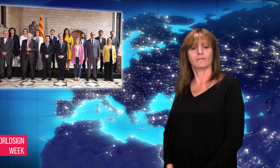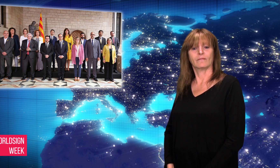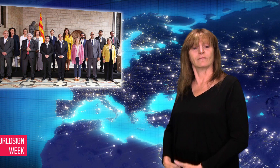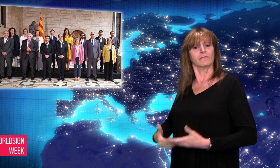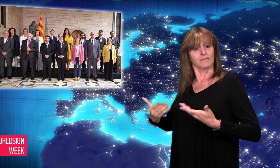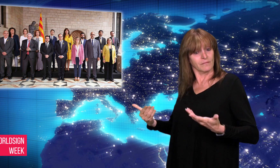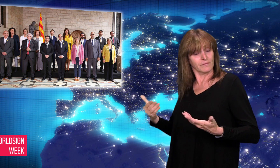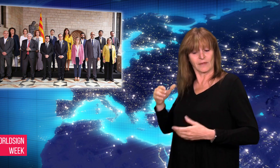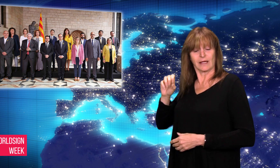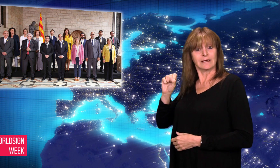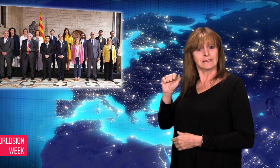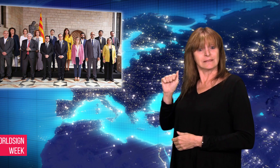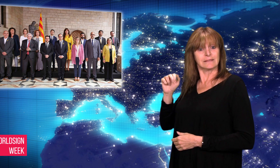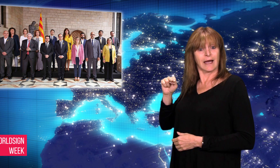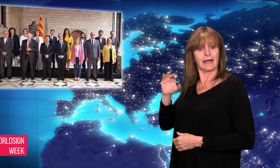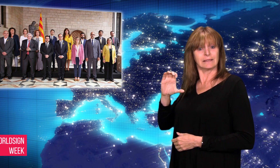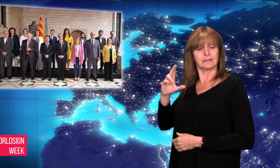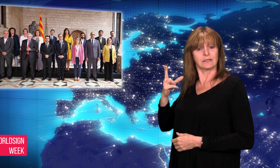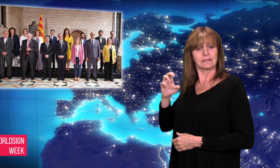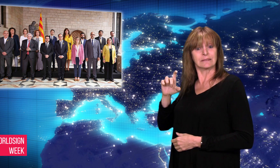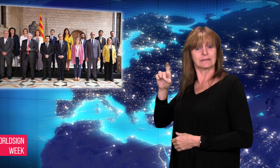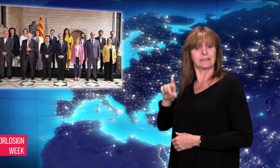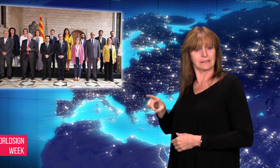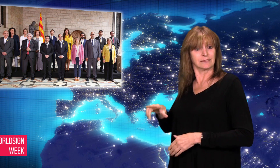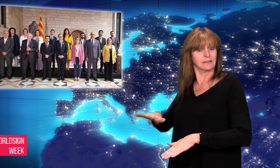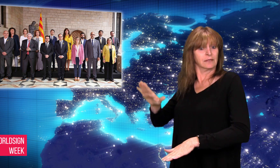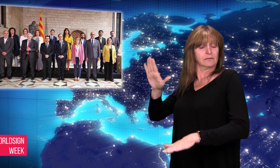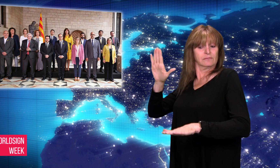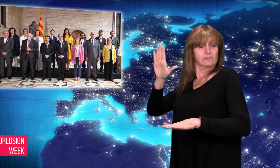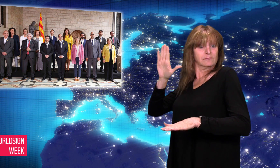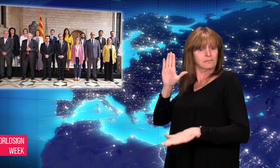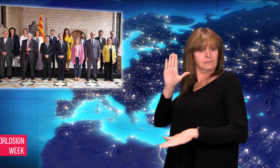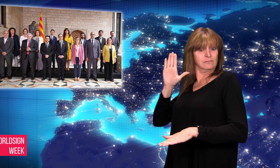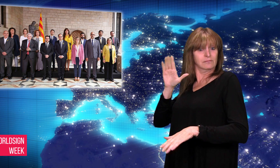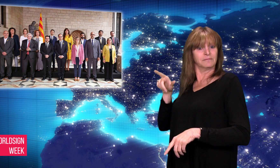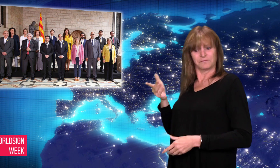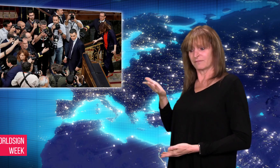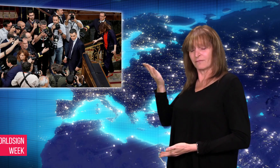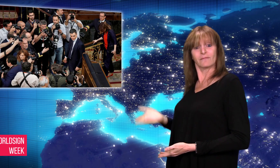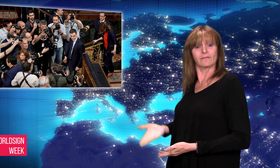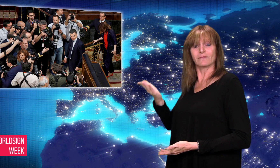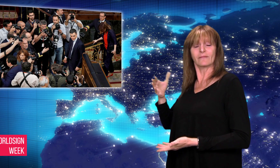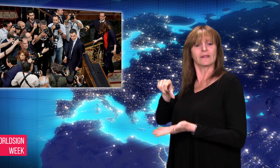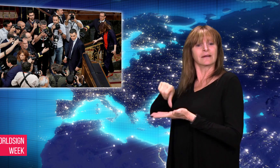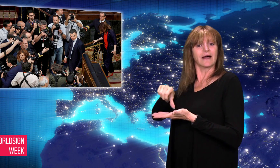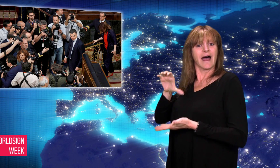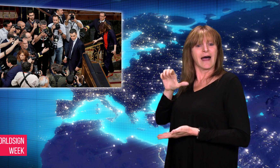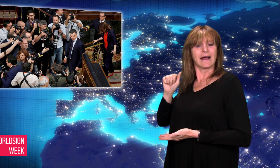its mandate to become an independent